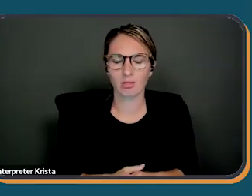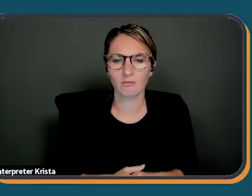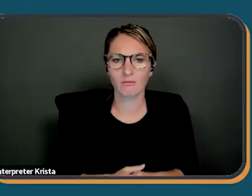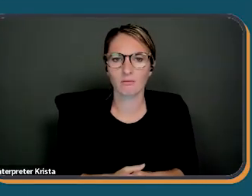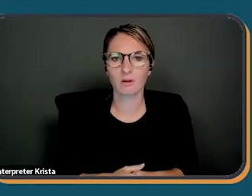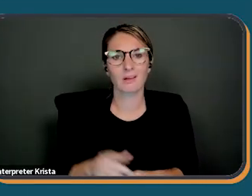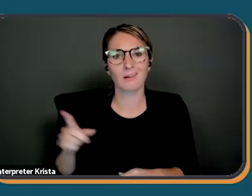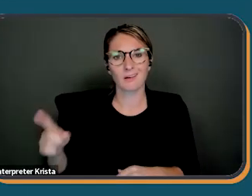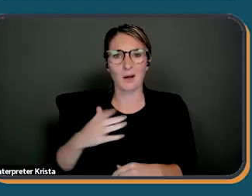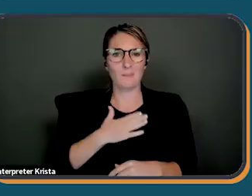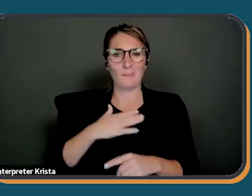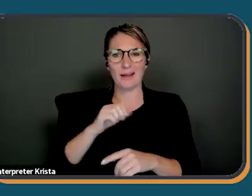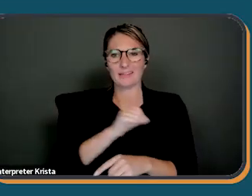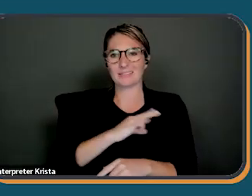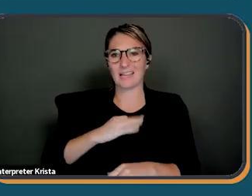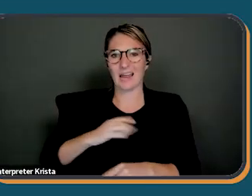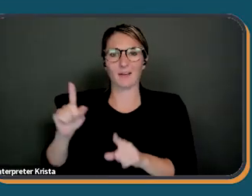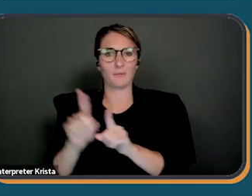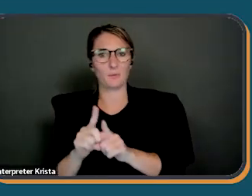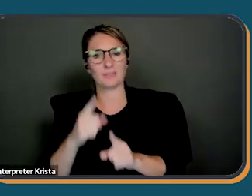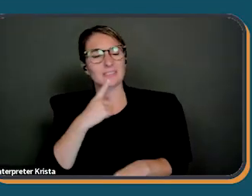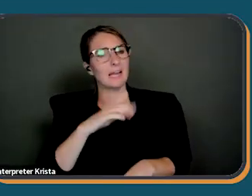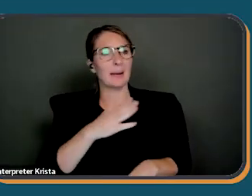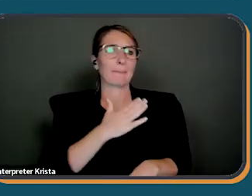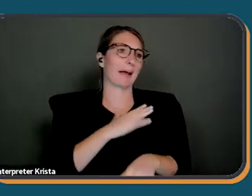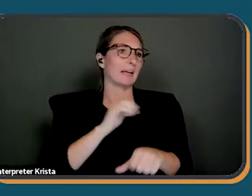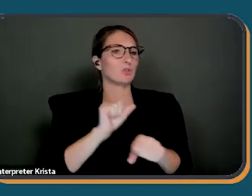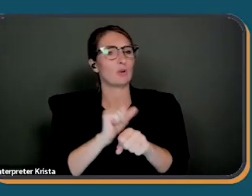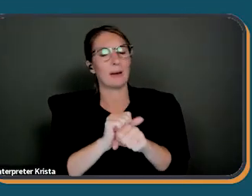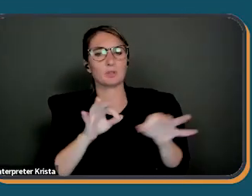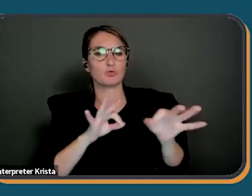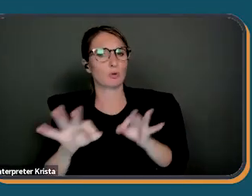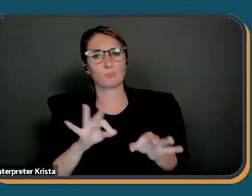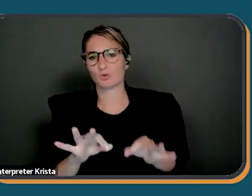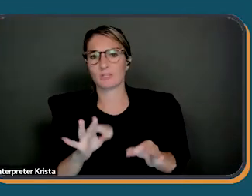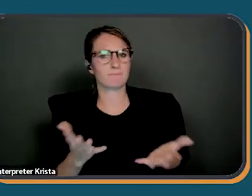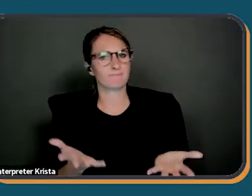staff would say it's not in my job description to do this. Brooke Cruz: Yeah.